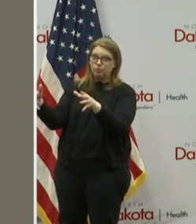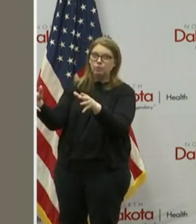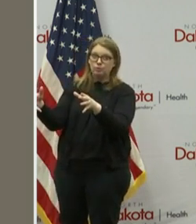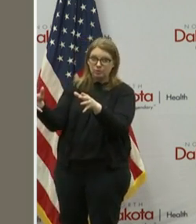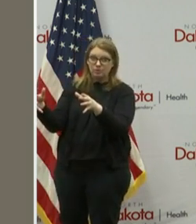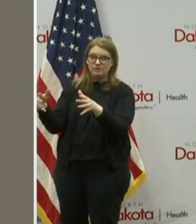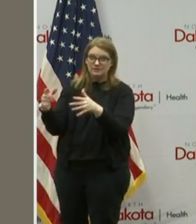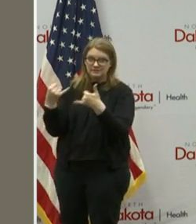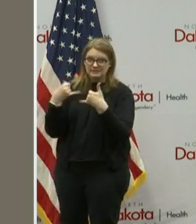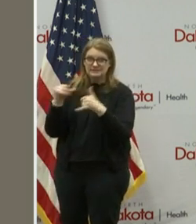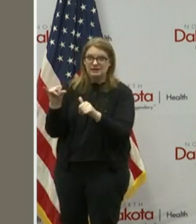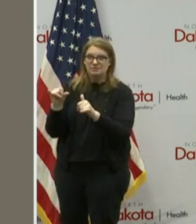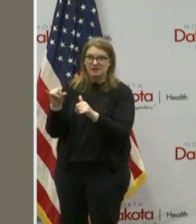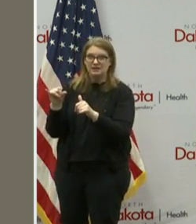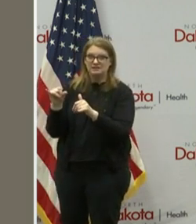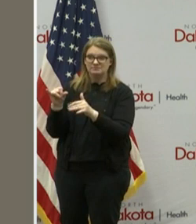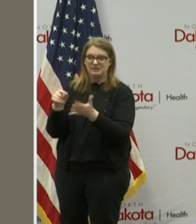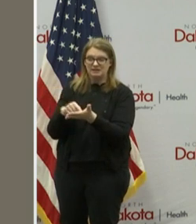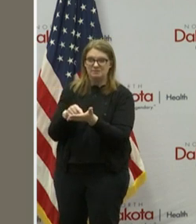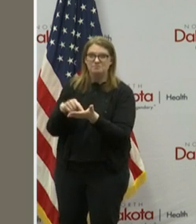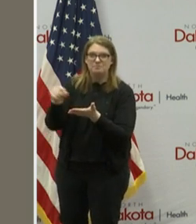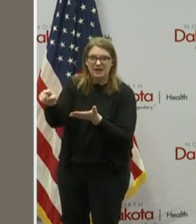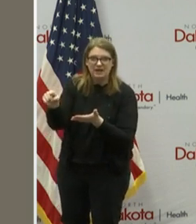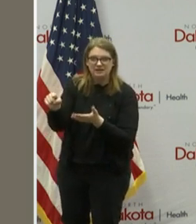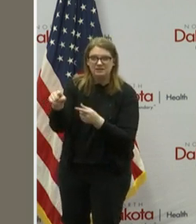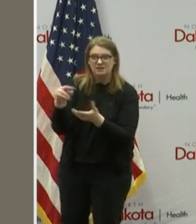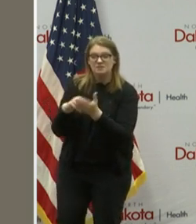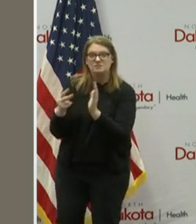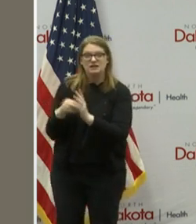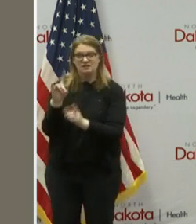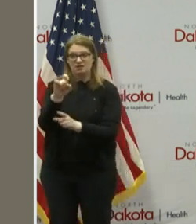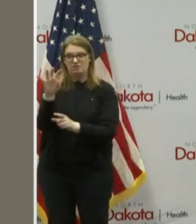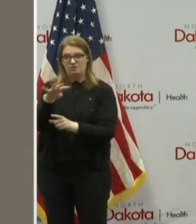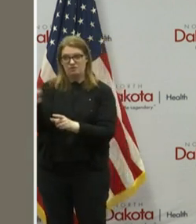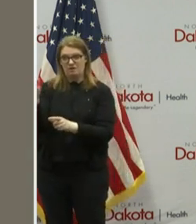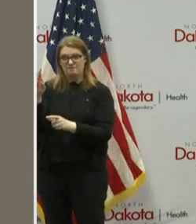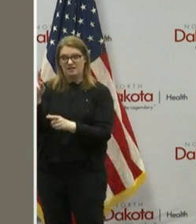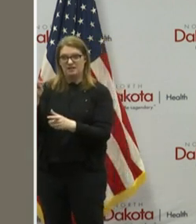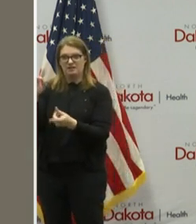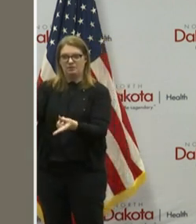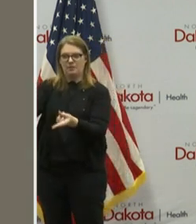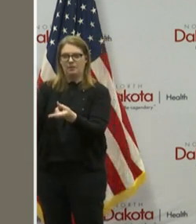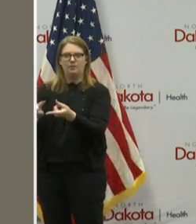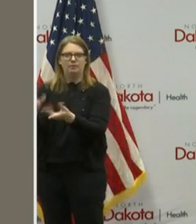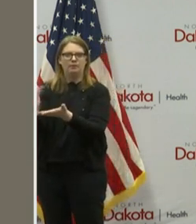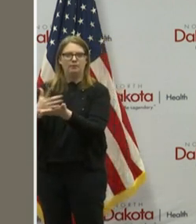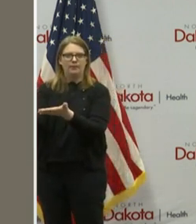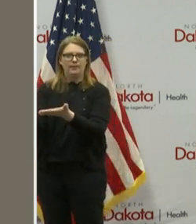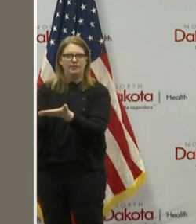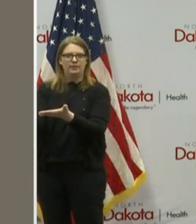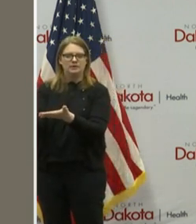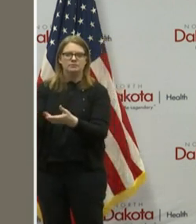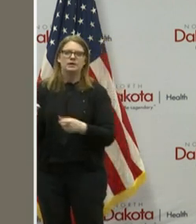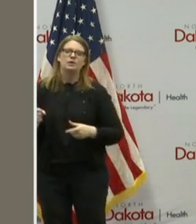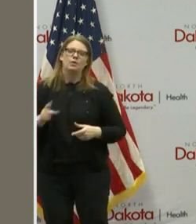MILLION TO 144. WHEN WE LOOK AHEAD WE COULD PAY SUBSTANTIAL BENEFITS THAT WOULD OVERWHELM THE ADDITIONAL